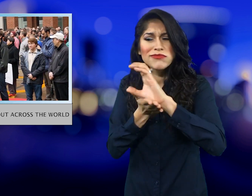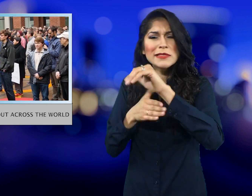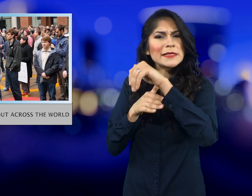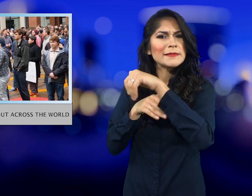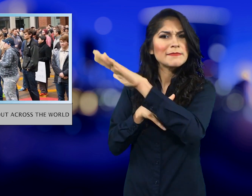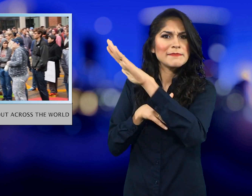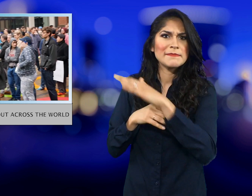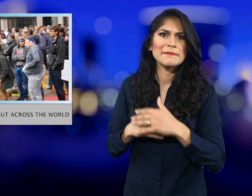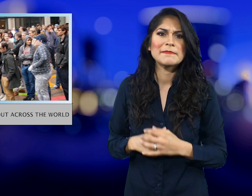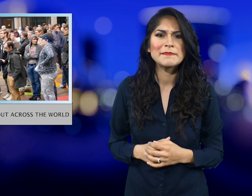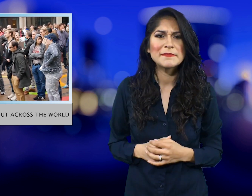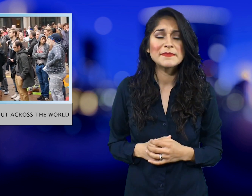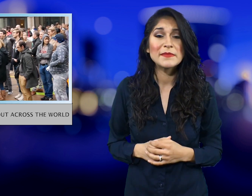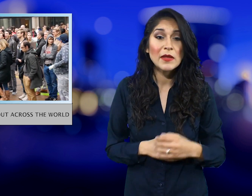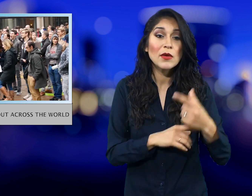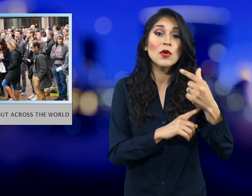accused of sexual misconduct.